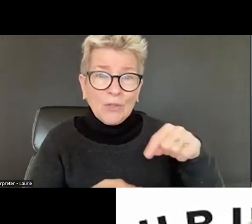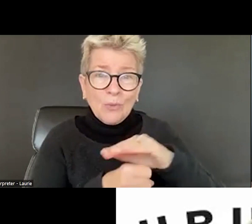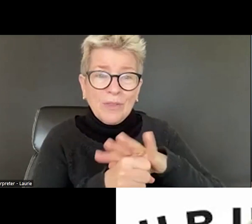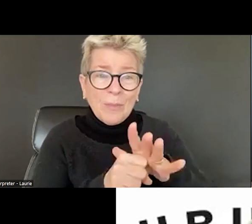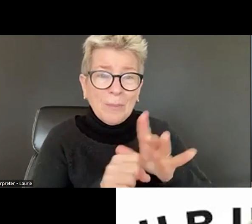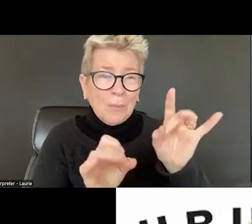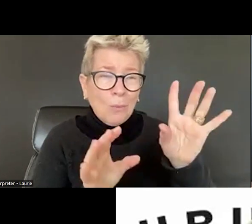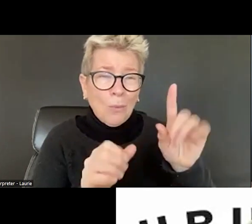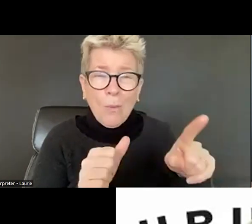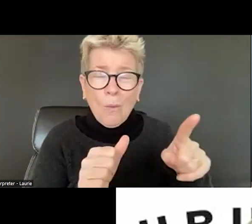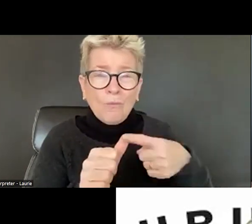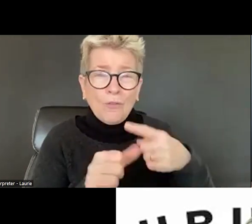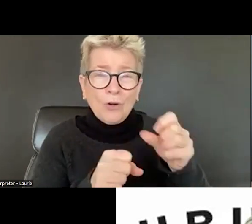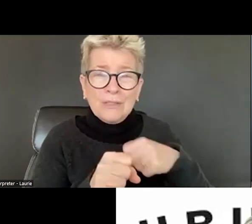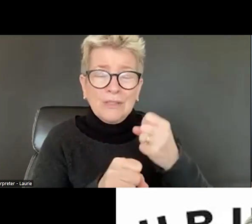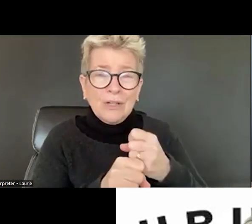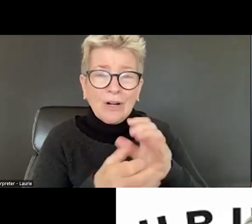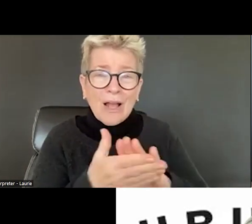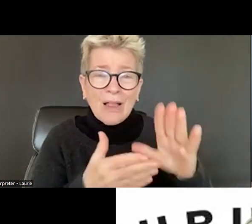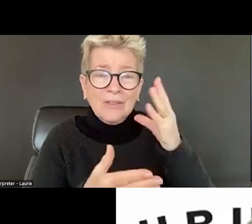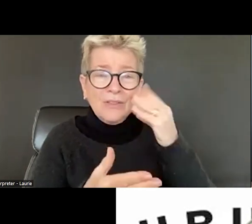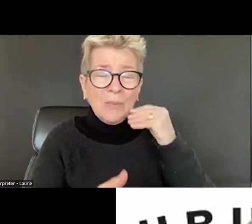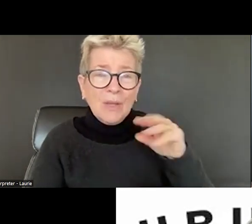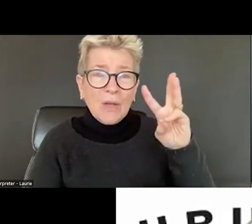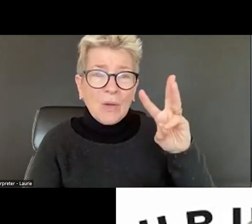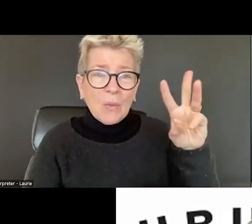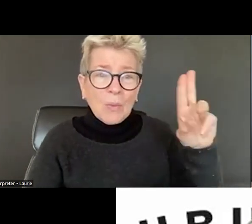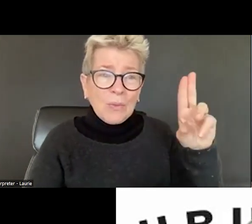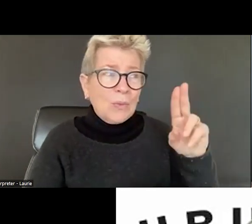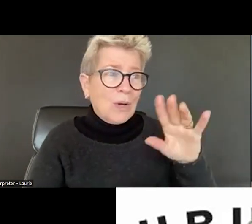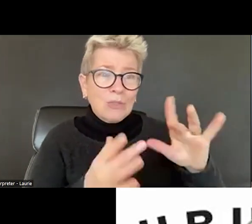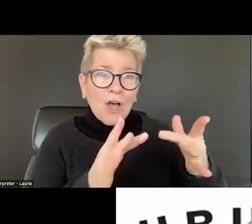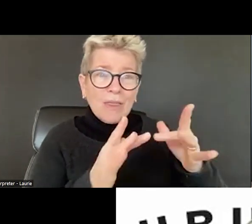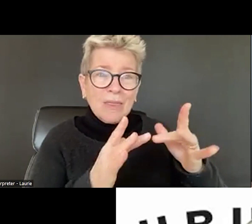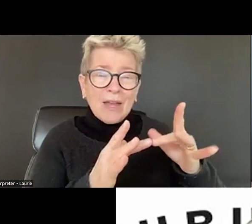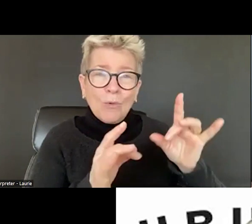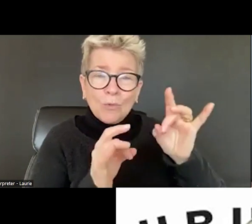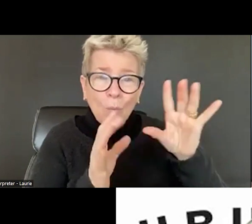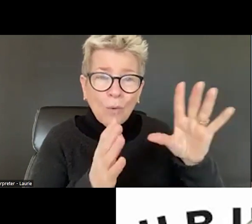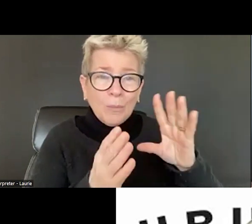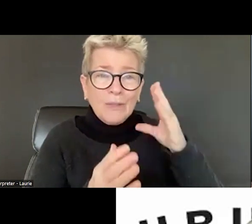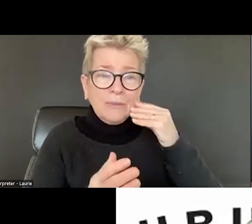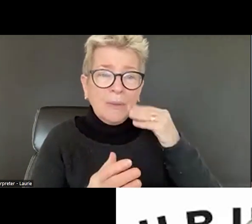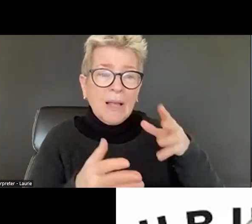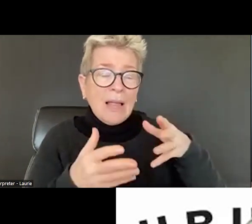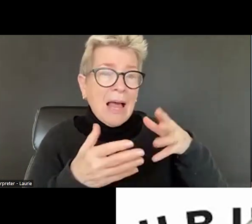first year college experience at Western online and he I allowed him to drop out of school me